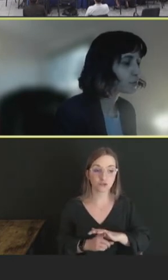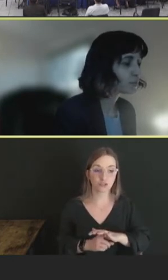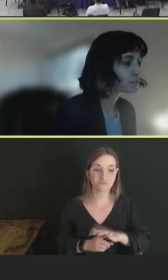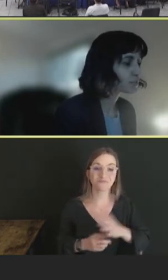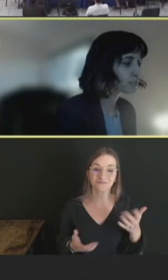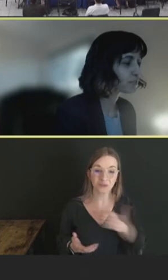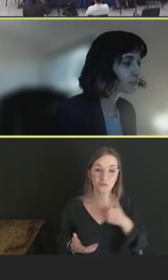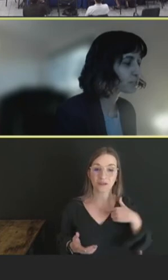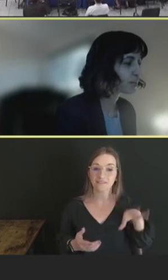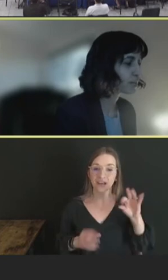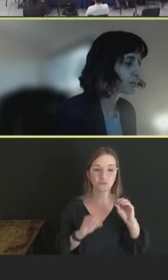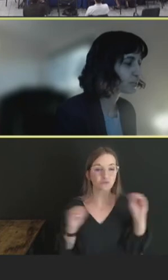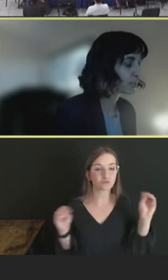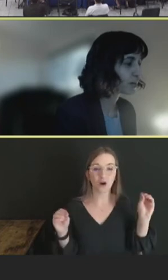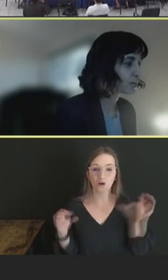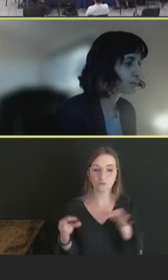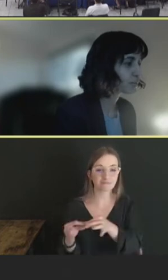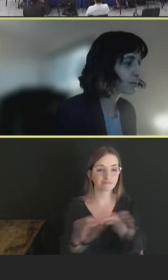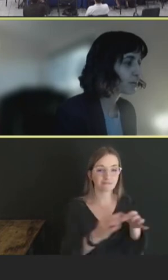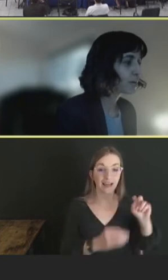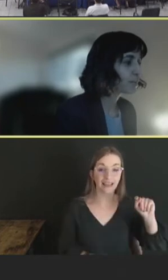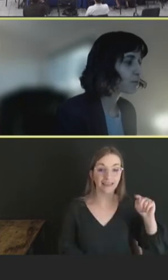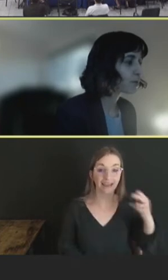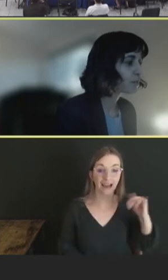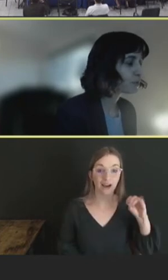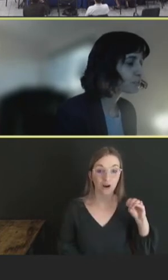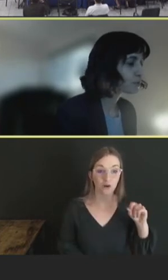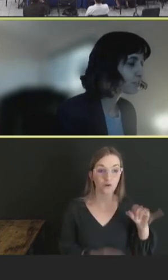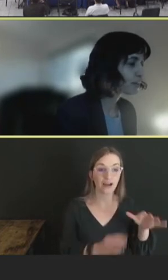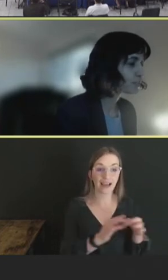an increased risk of neuropsychological outcomes. There were a few associations,